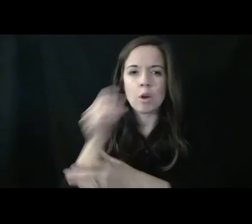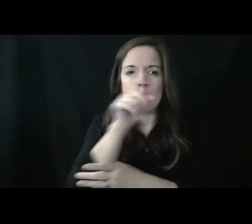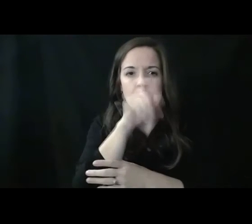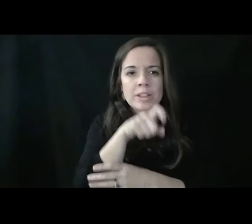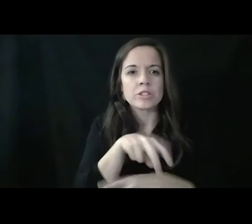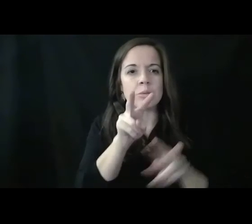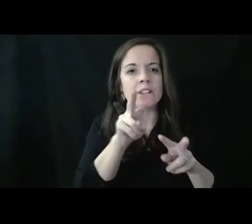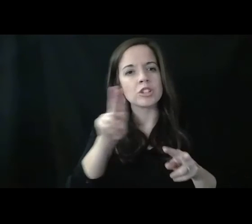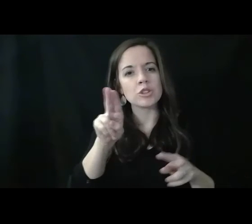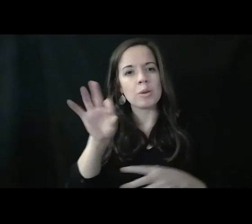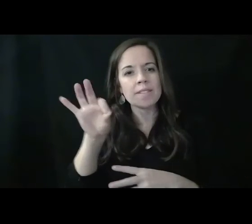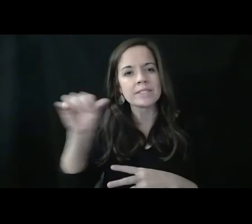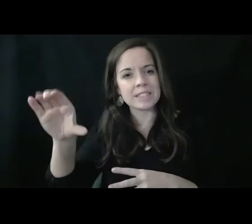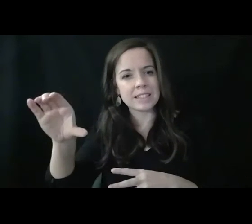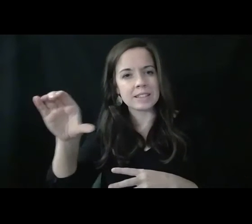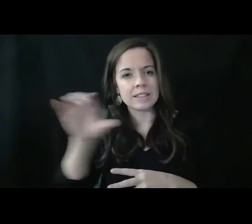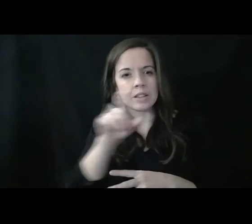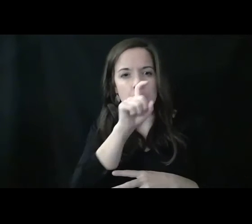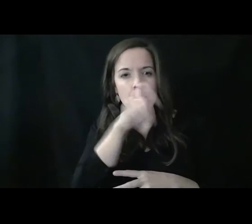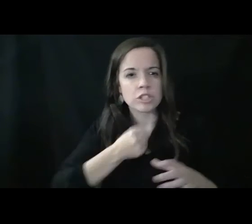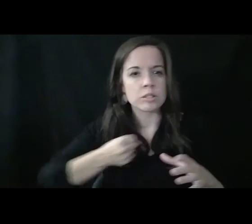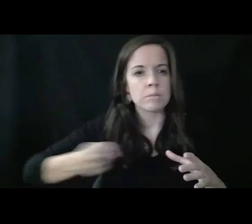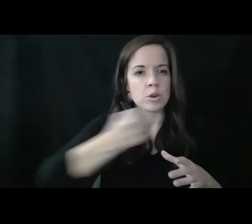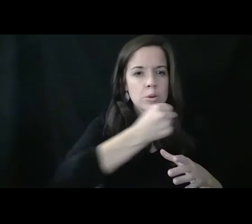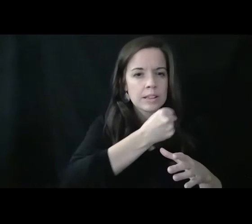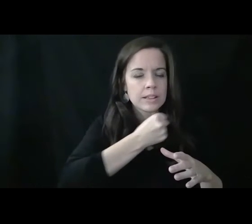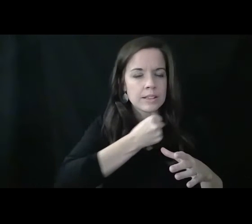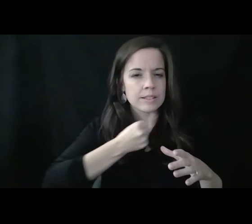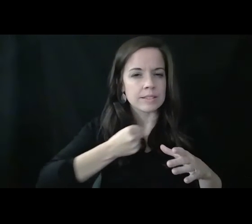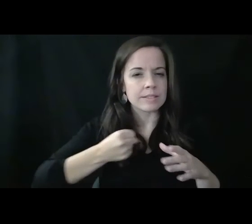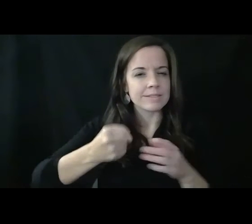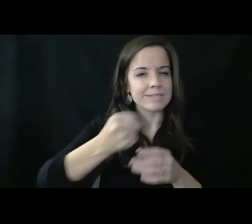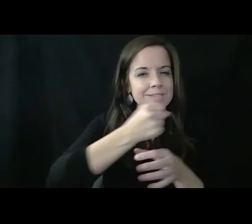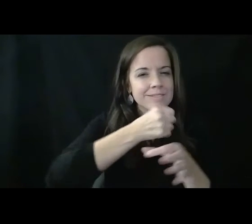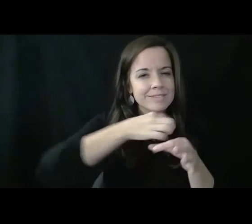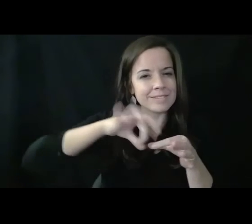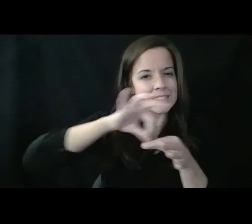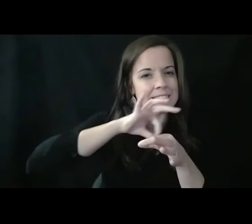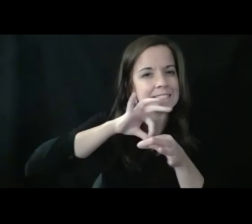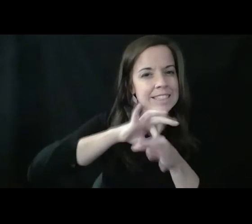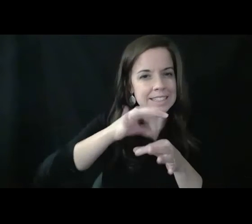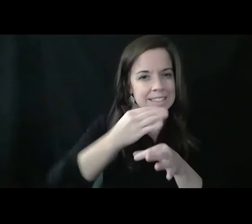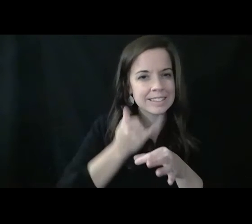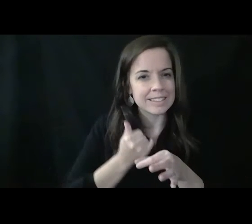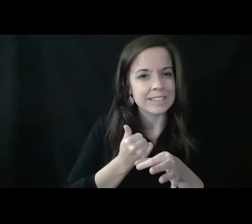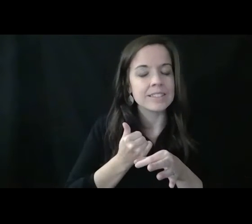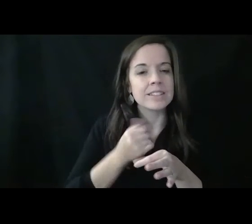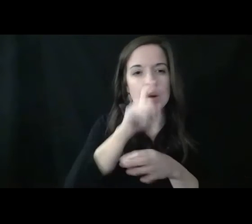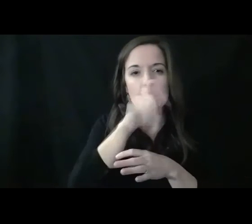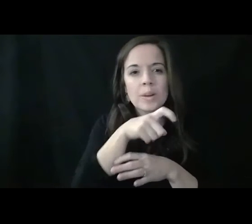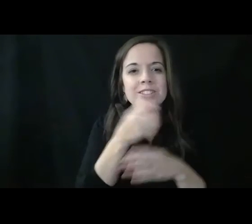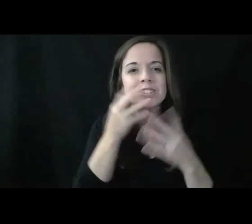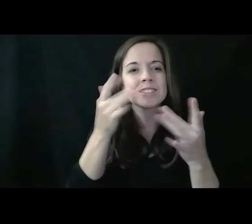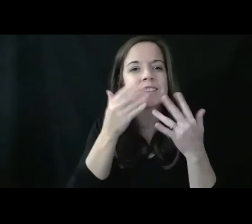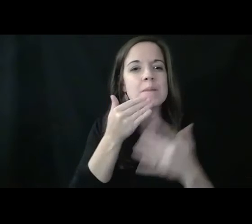witches brewing strong, sweet tea witches singing badly, playing ukulele